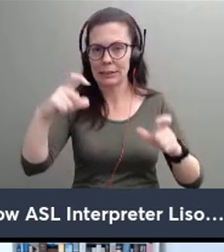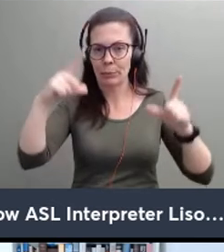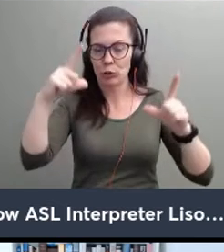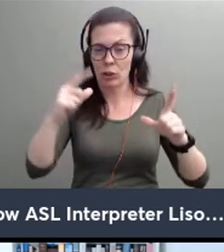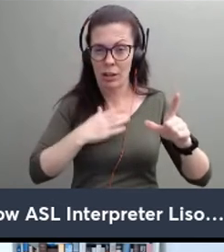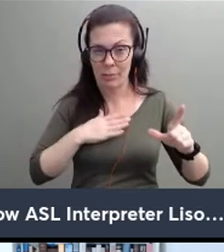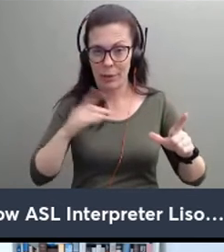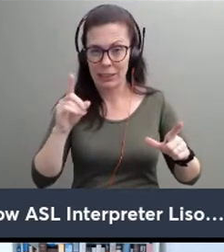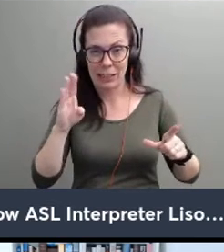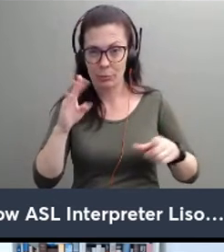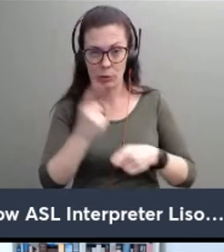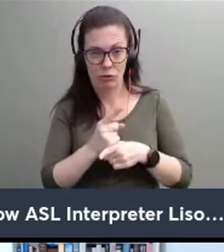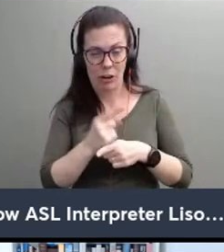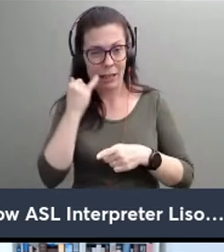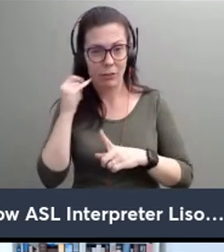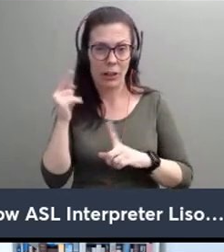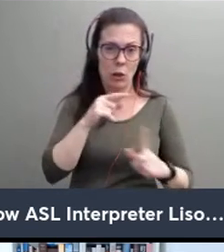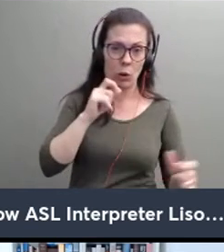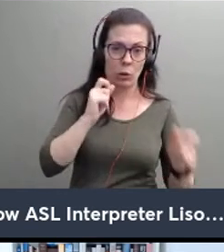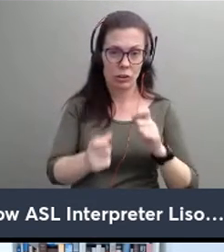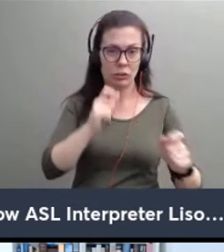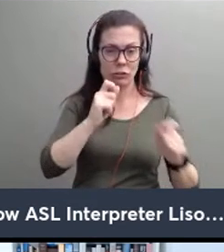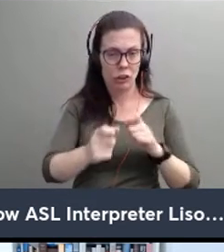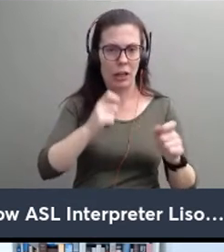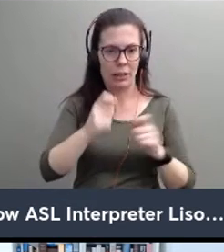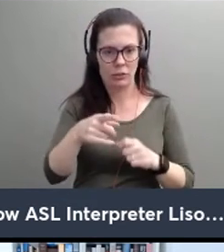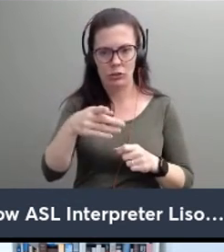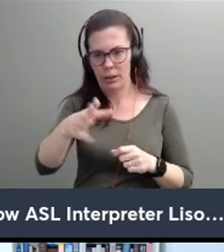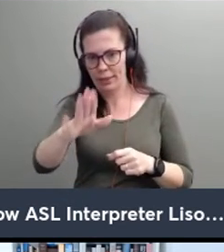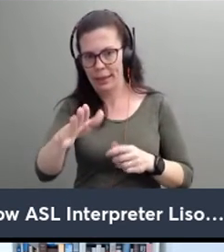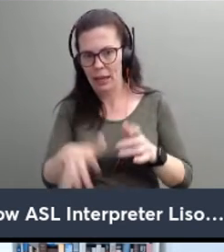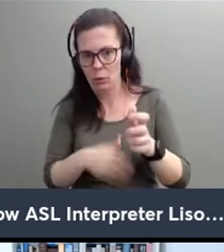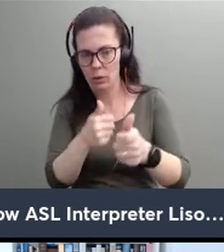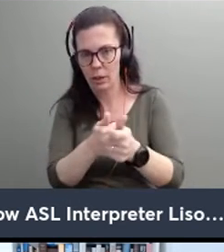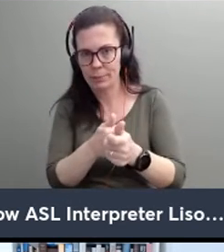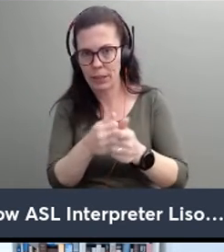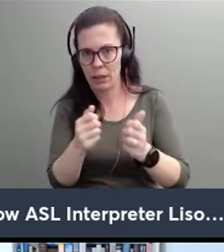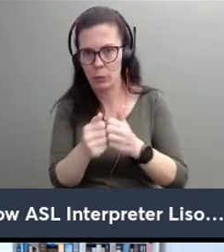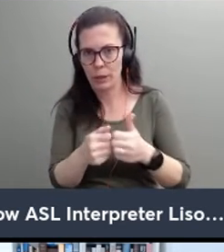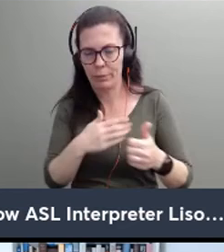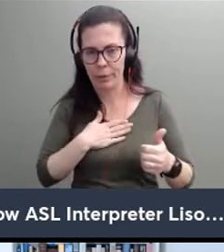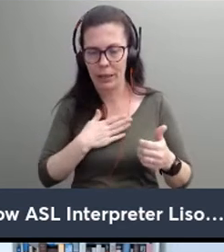If I go back and this data has changed, it's gonna update now that I've embedded it, right?